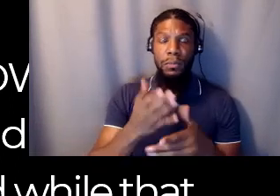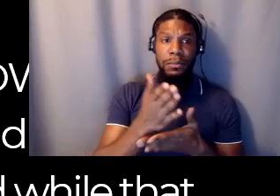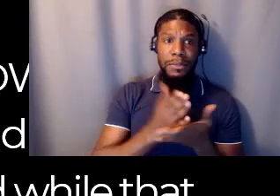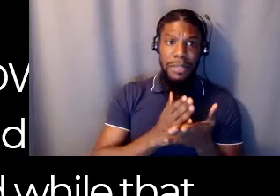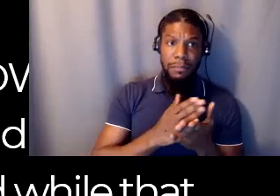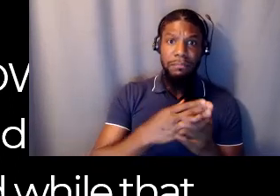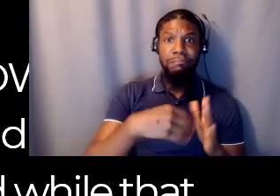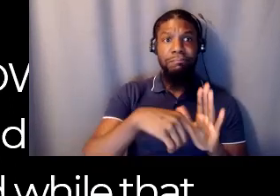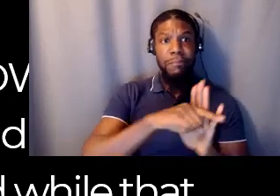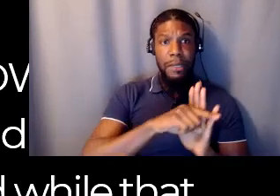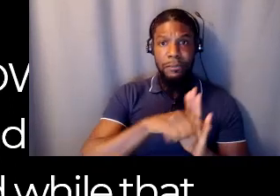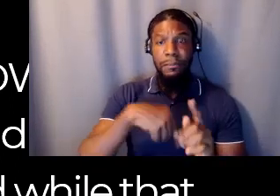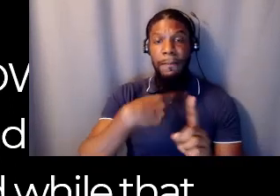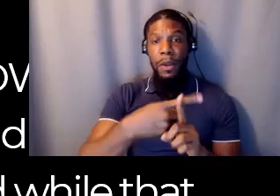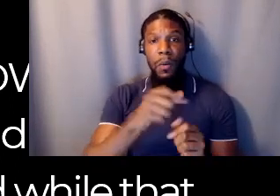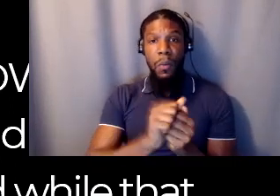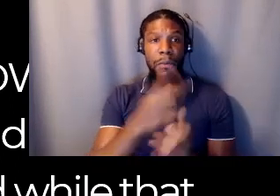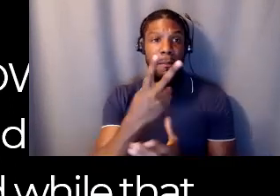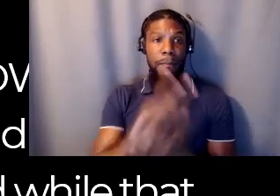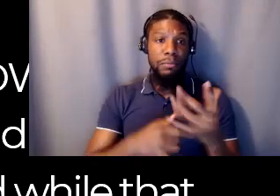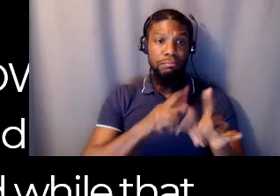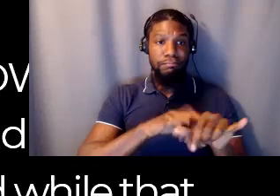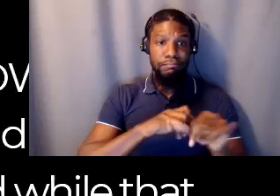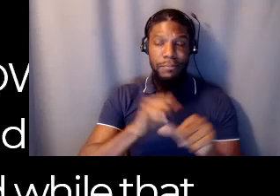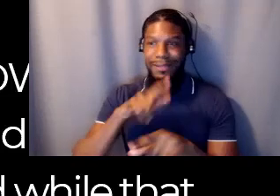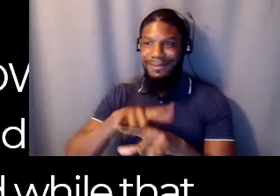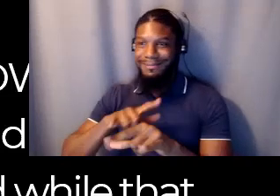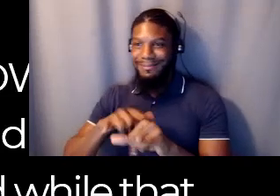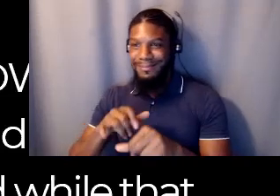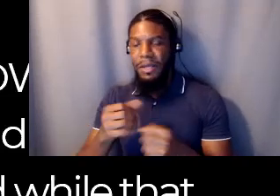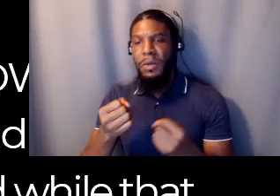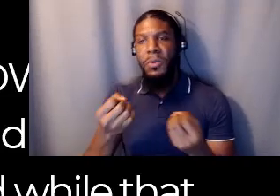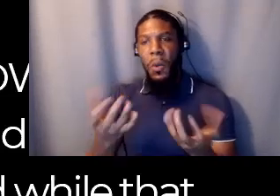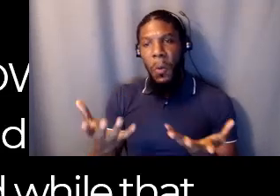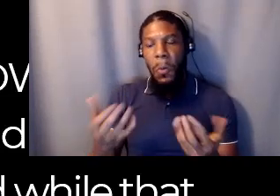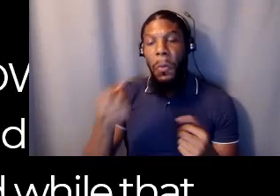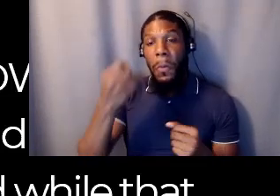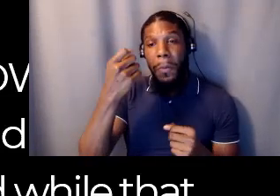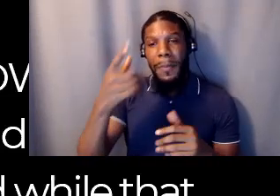And so really it is a balance and a weighing of who we are serving